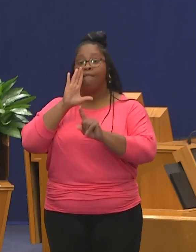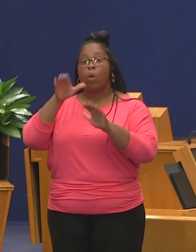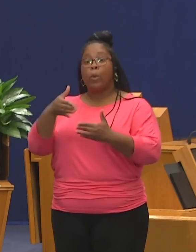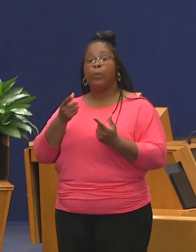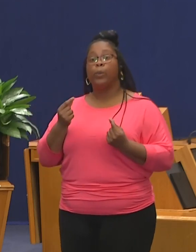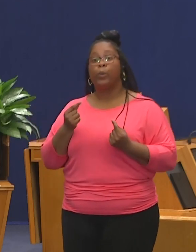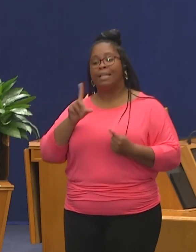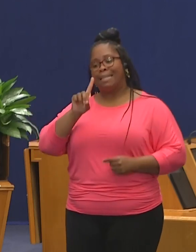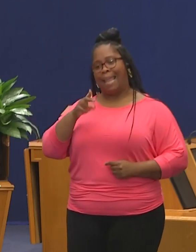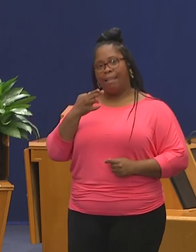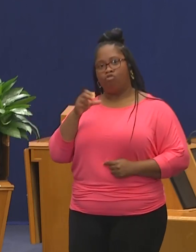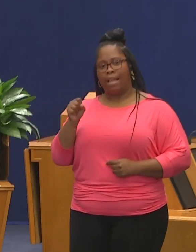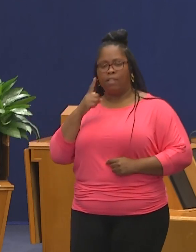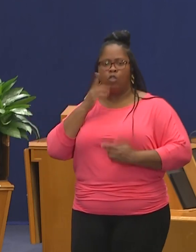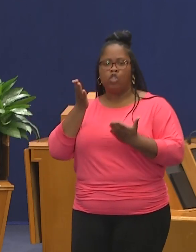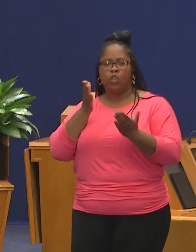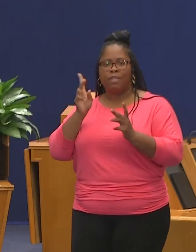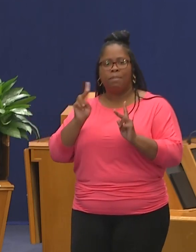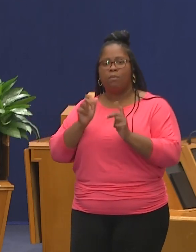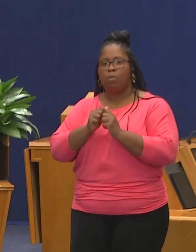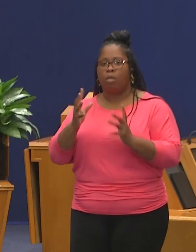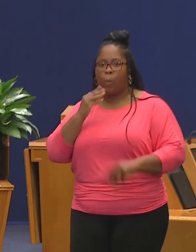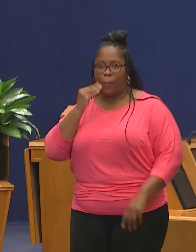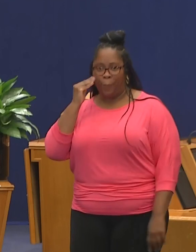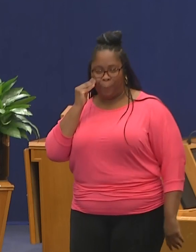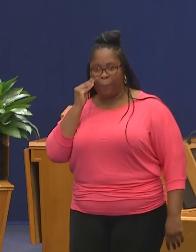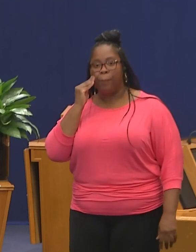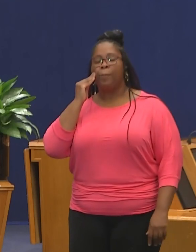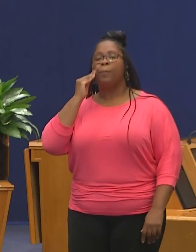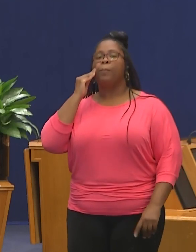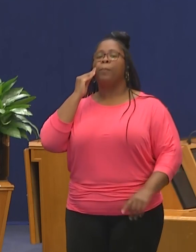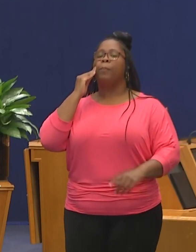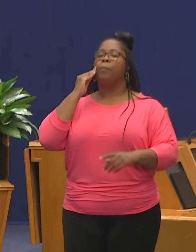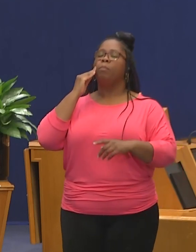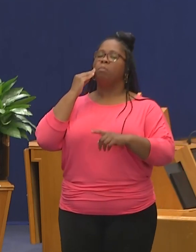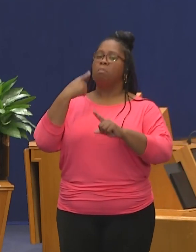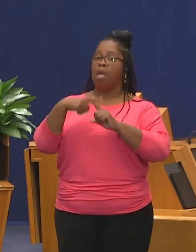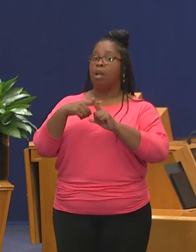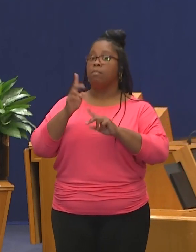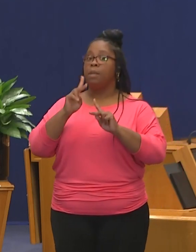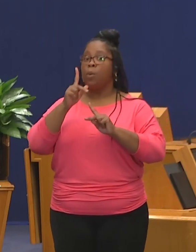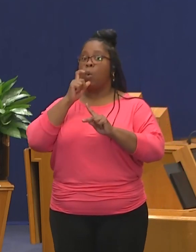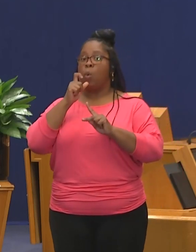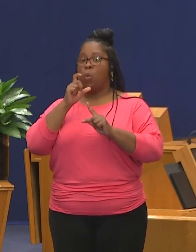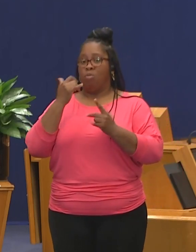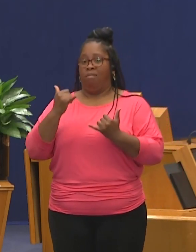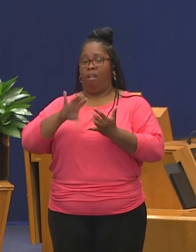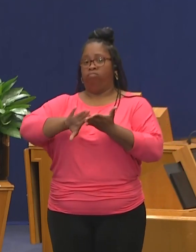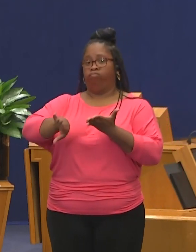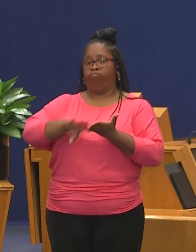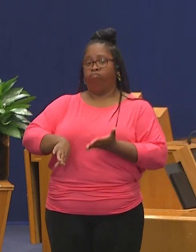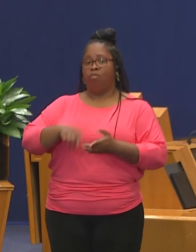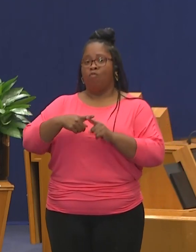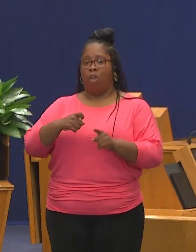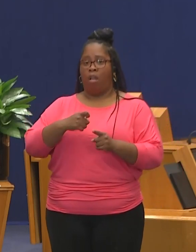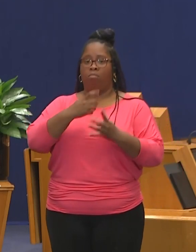TODAY, I'LL FOCUS ON D.H.S.'S ROLE IN SERVING PEOPLE EXPERIENCING HOMELESSNESS AND